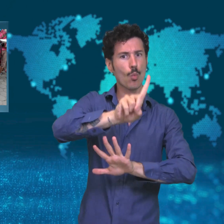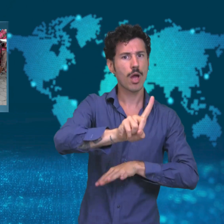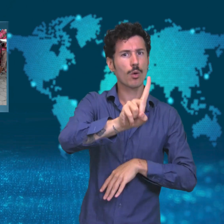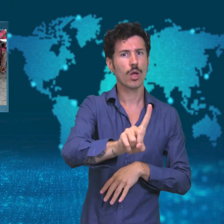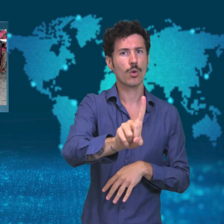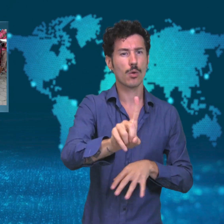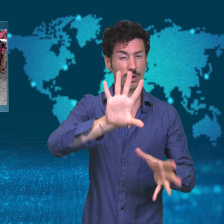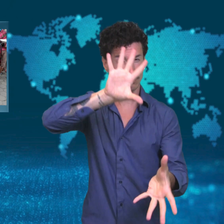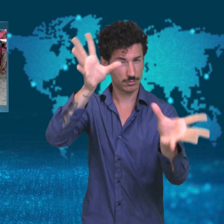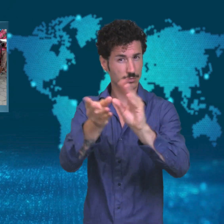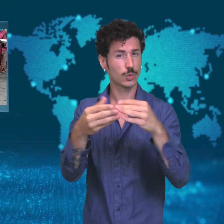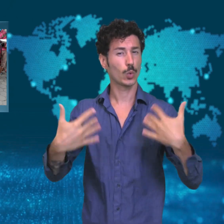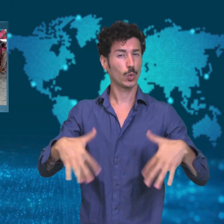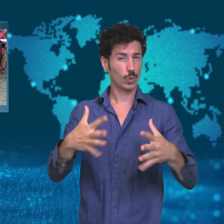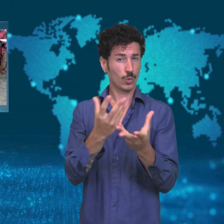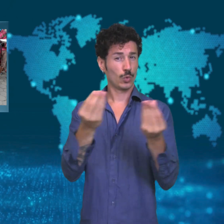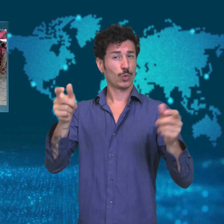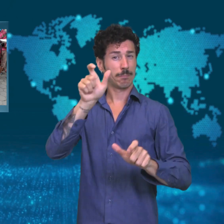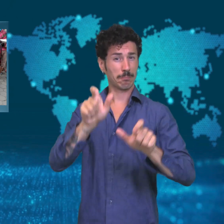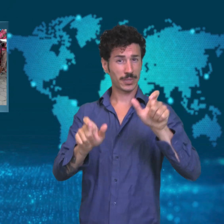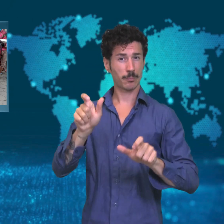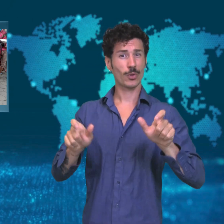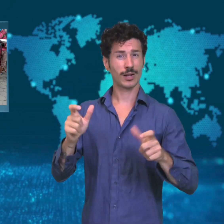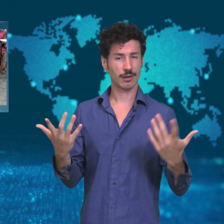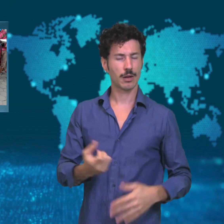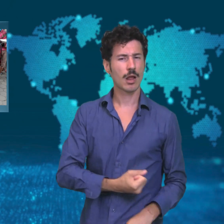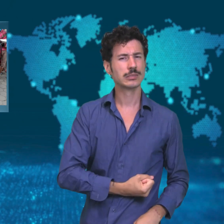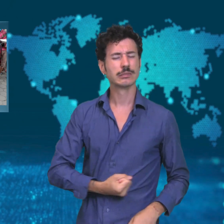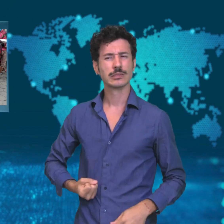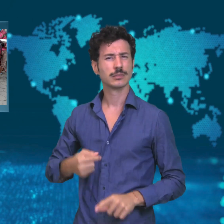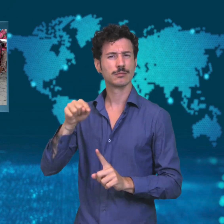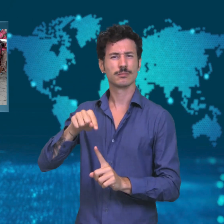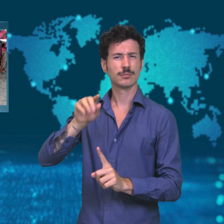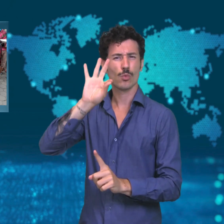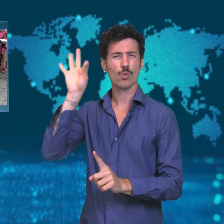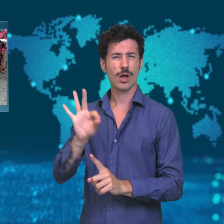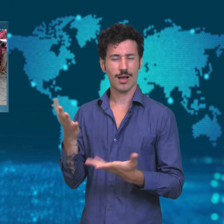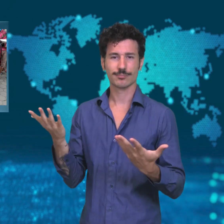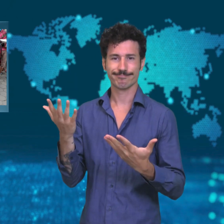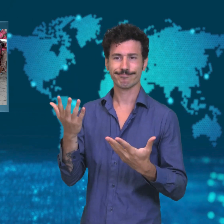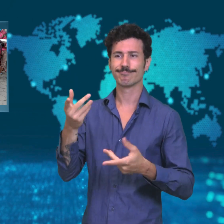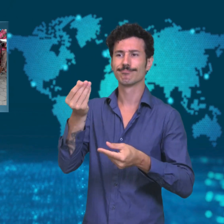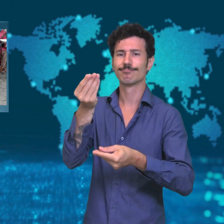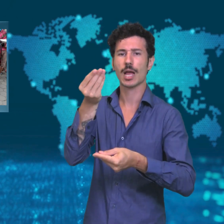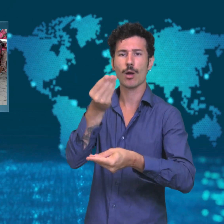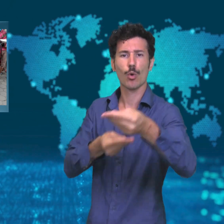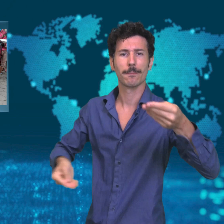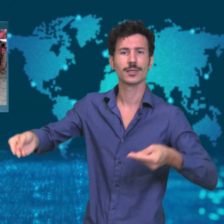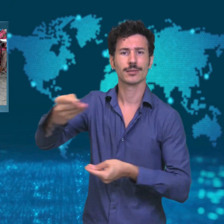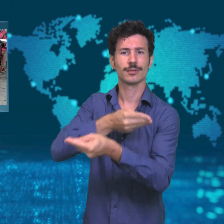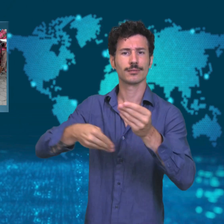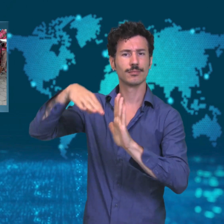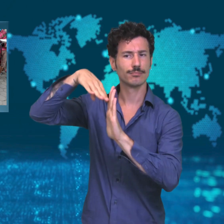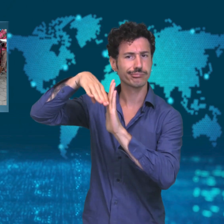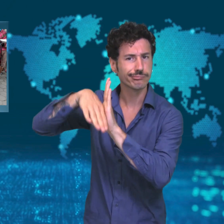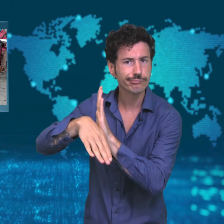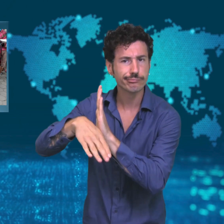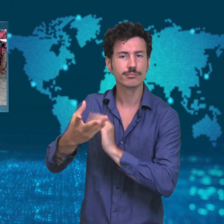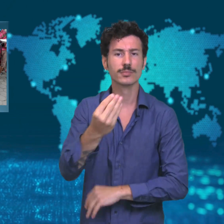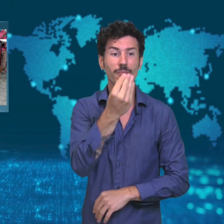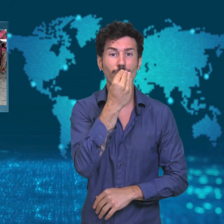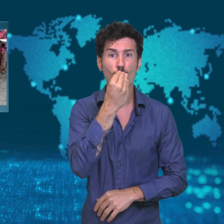economies have slowed and nutritious foods have become expensive.